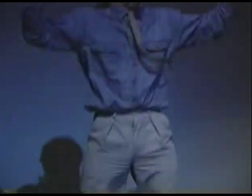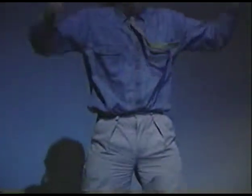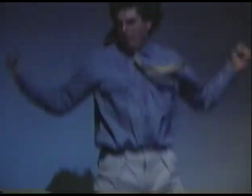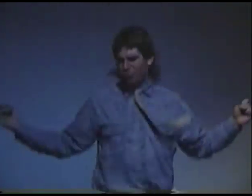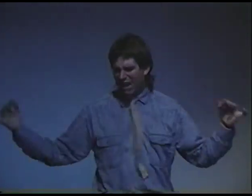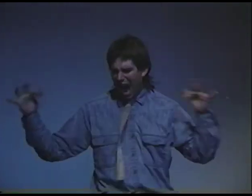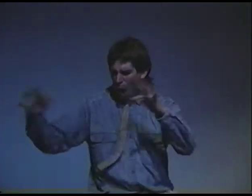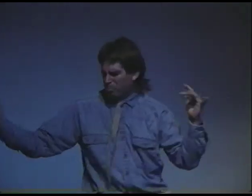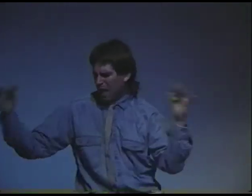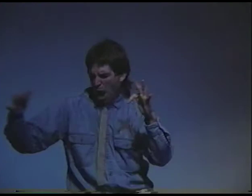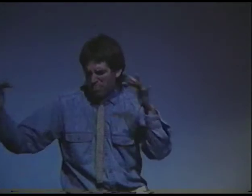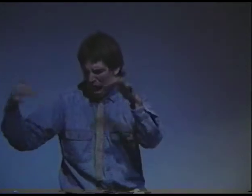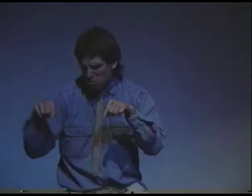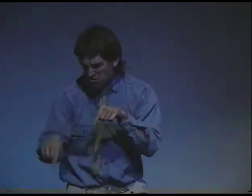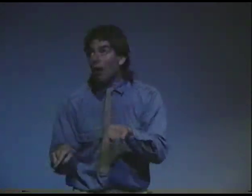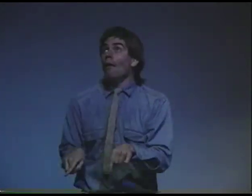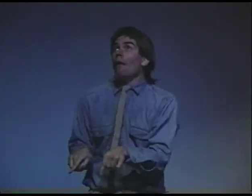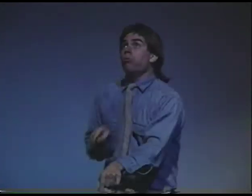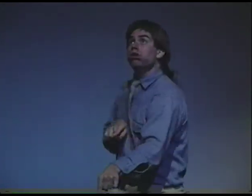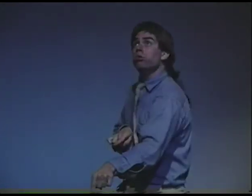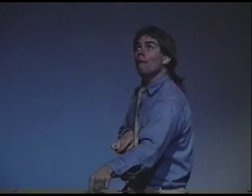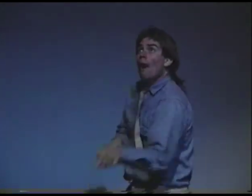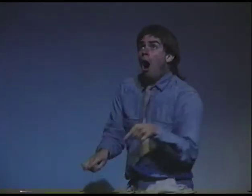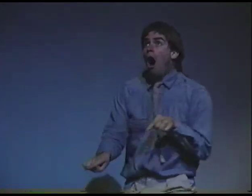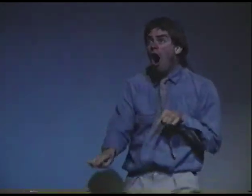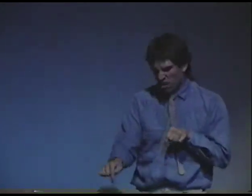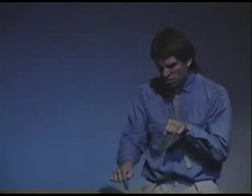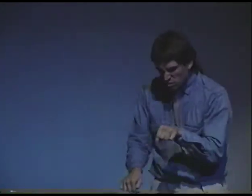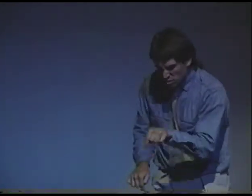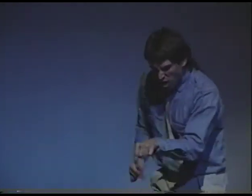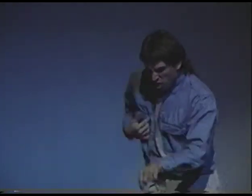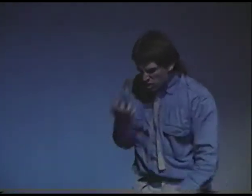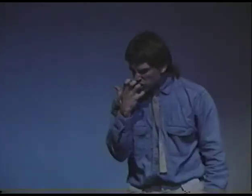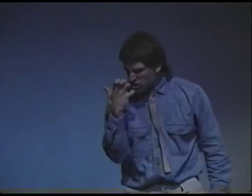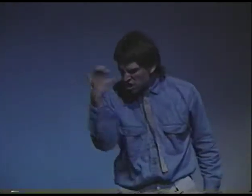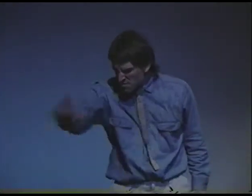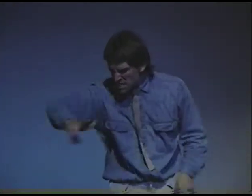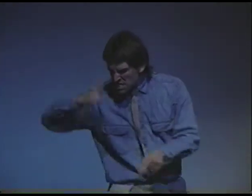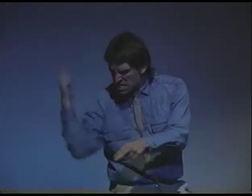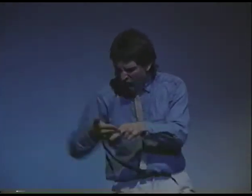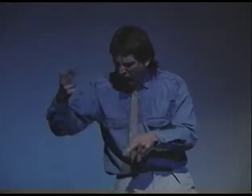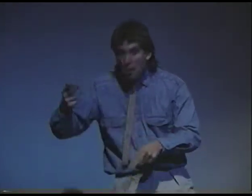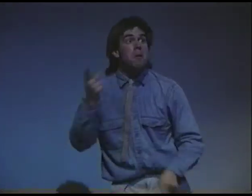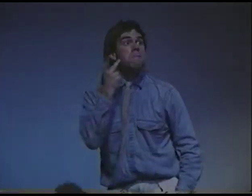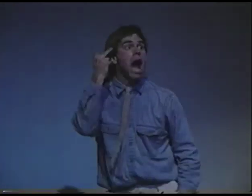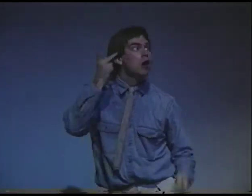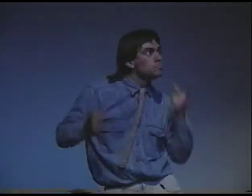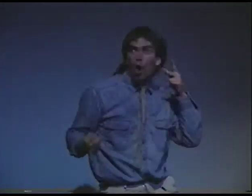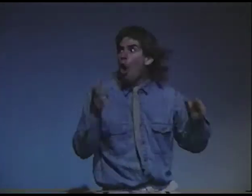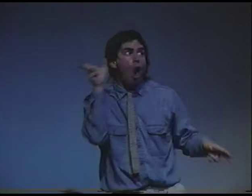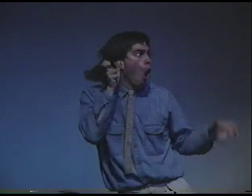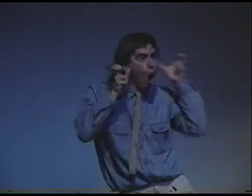And children enjoy lept to the name and running came. I screamed his name.